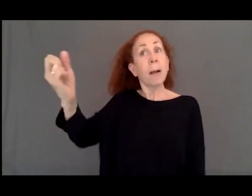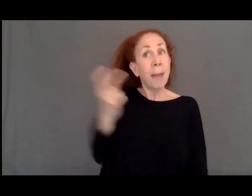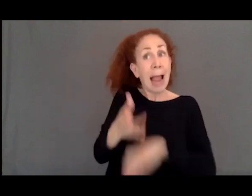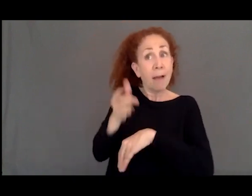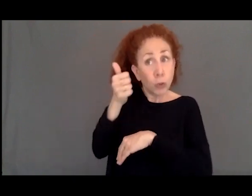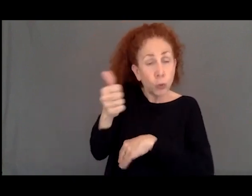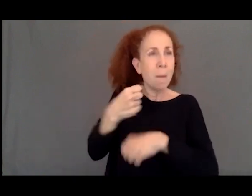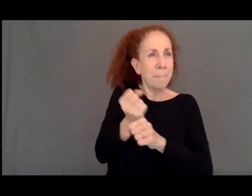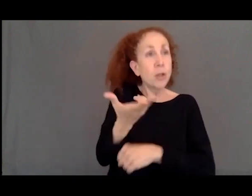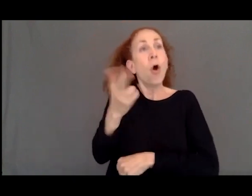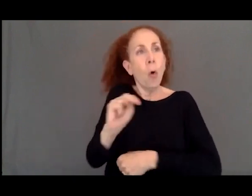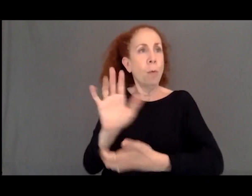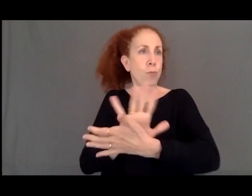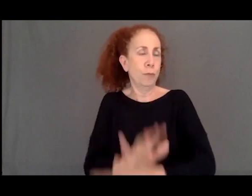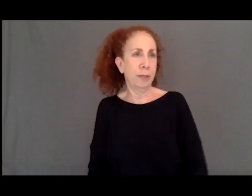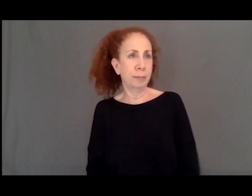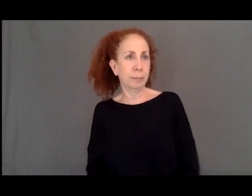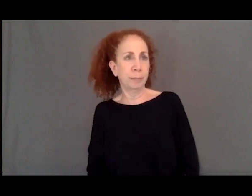after you've made a movie or two.